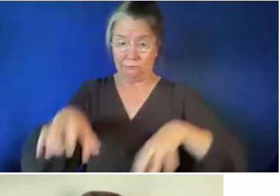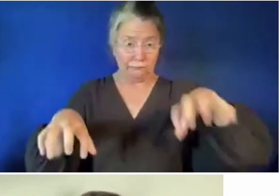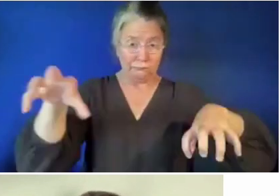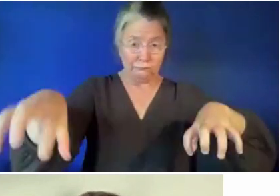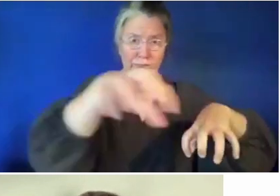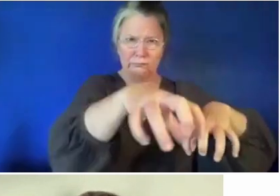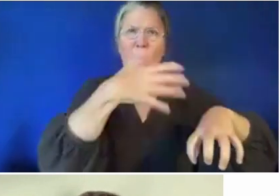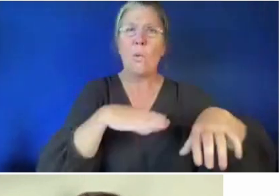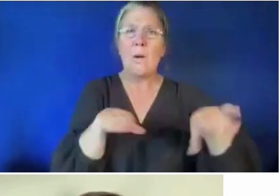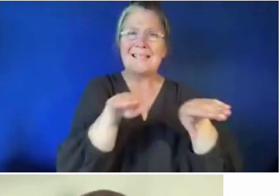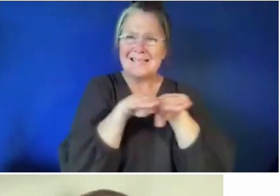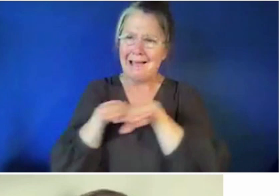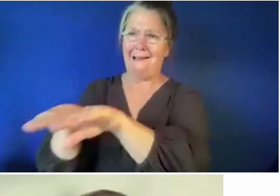it takes a real commitment from everyone.